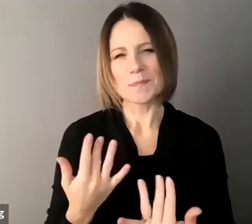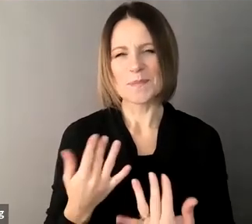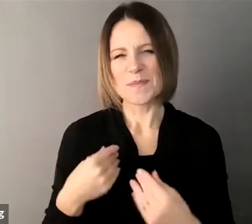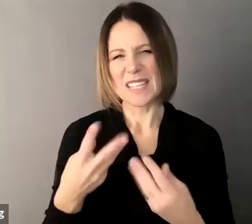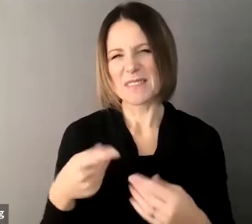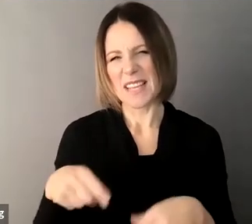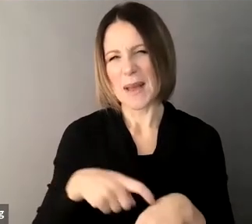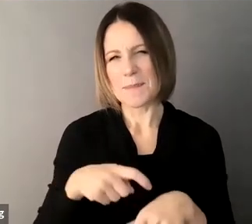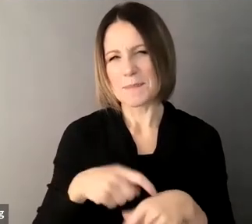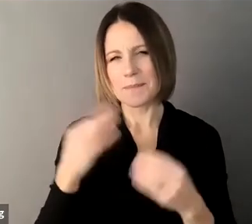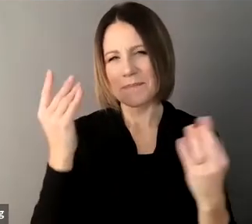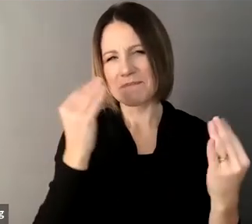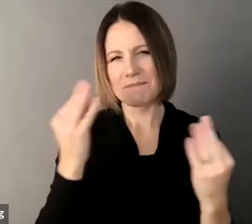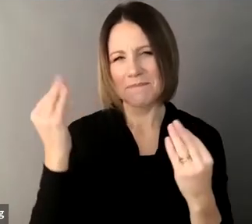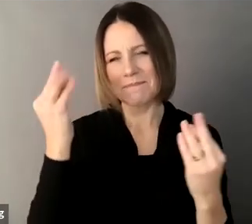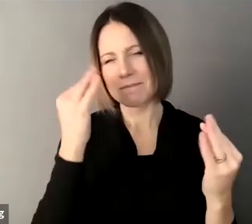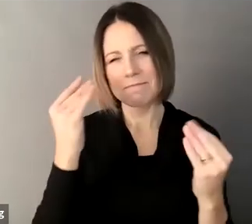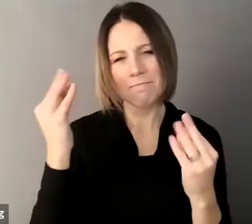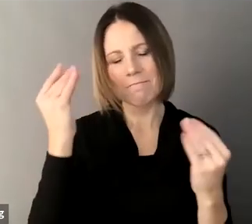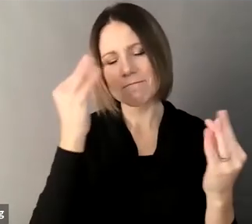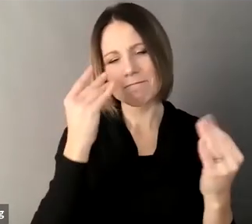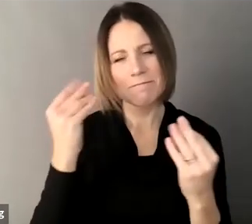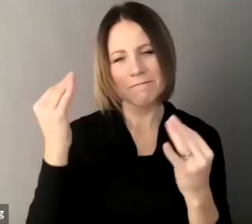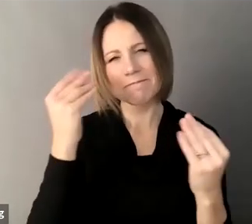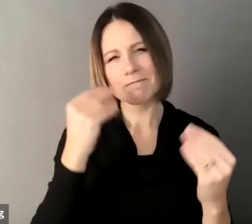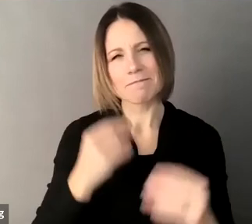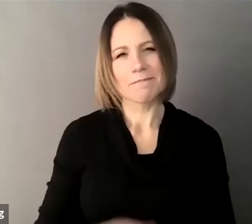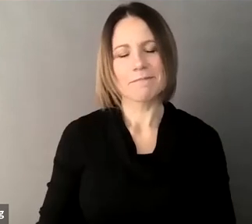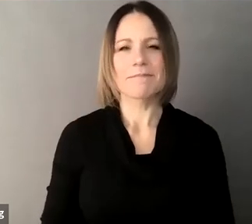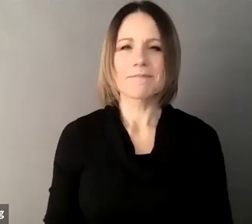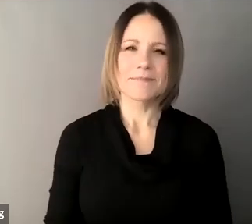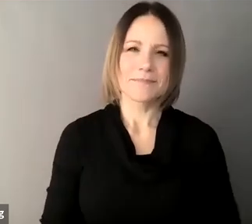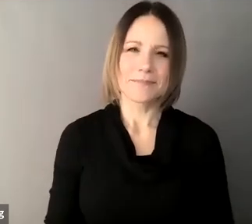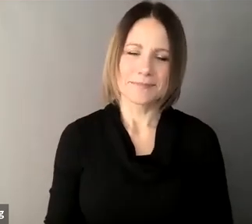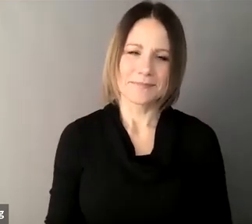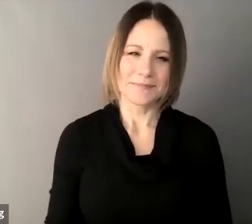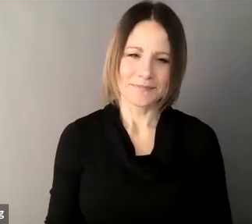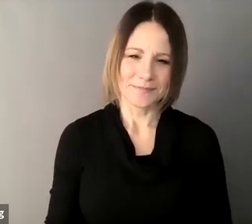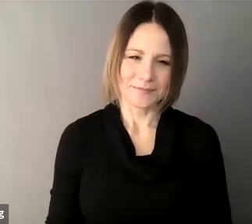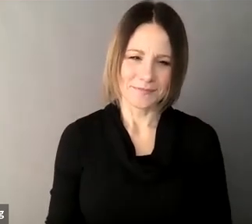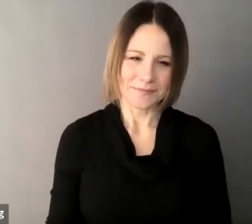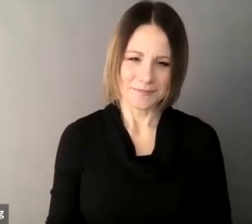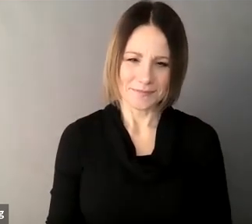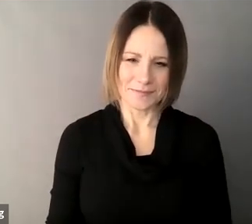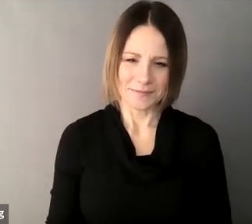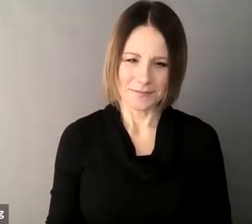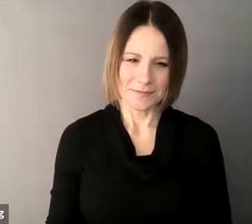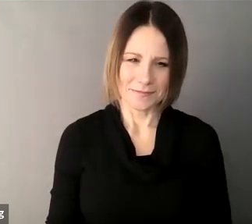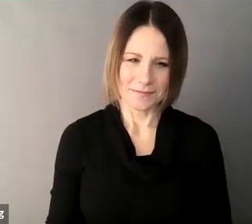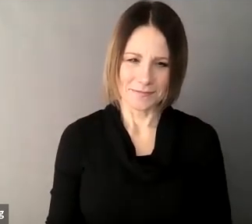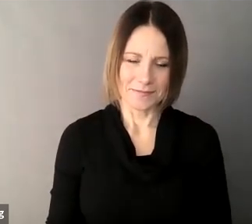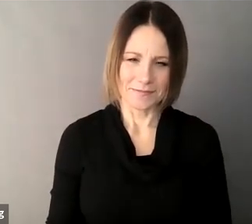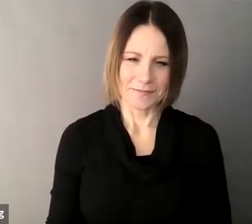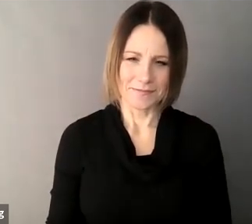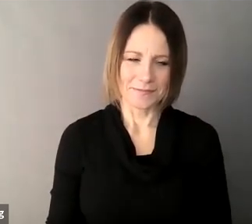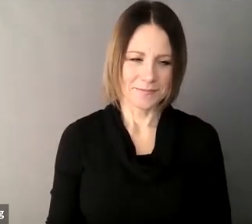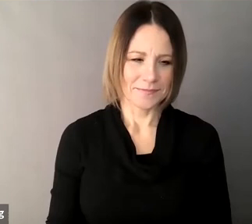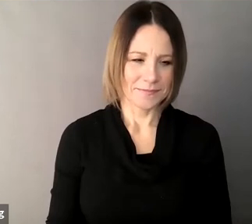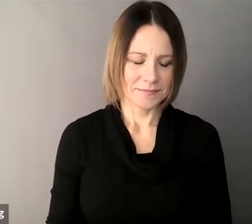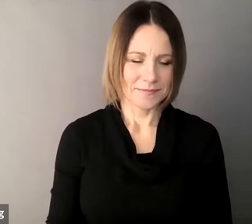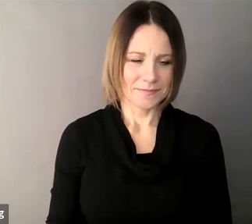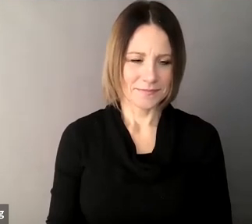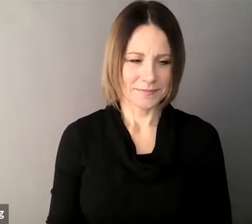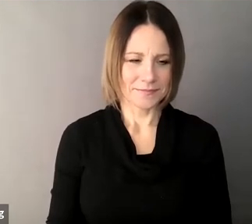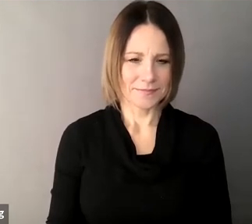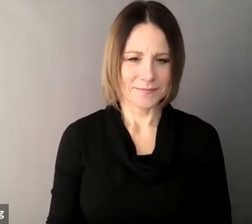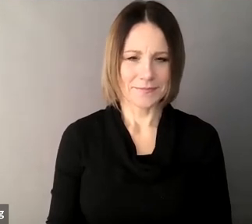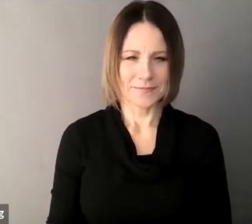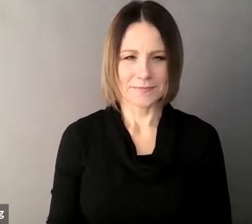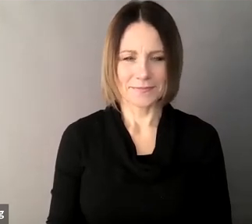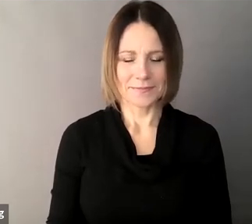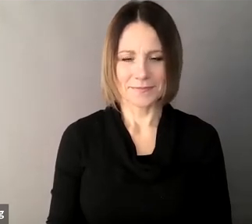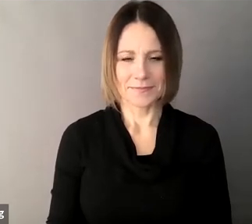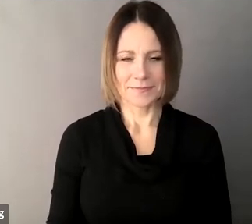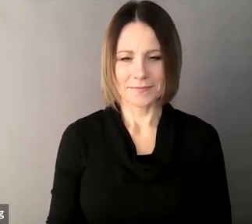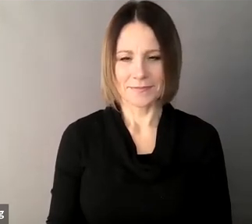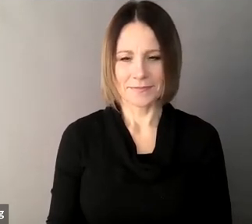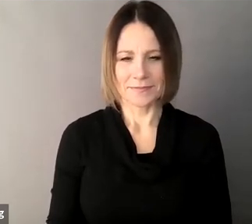hmm